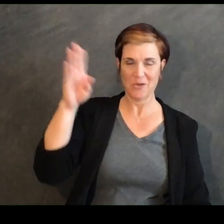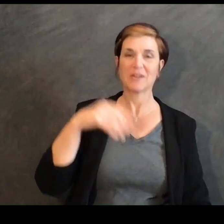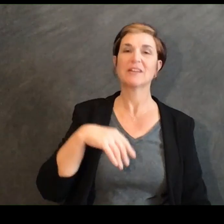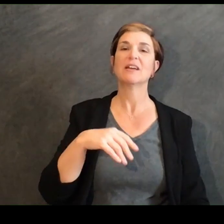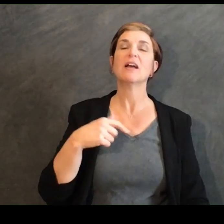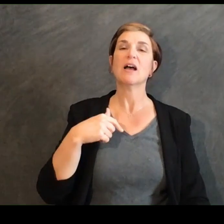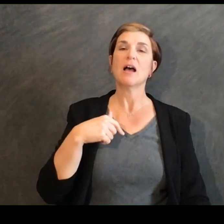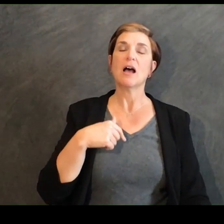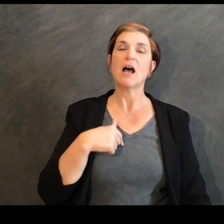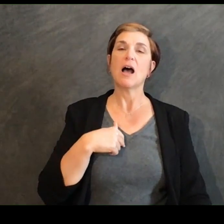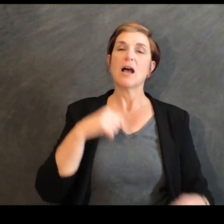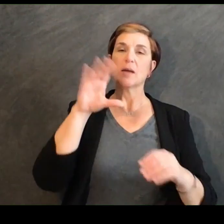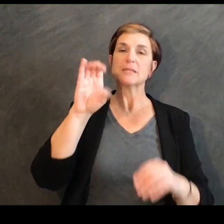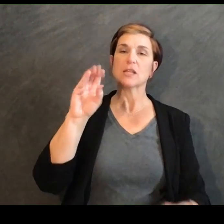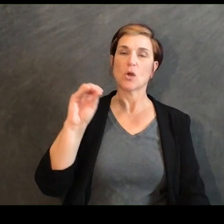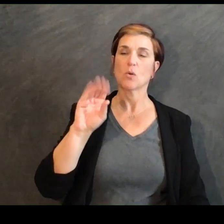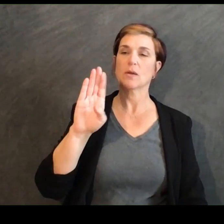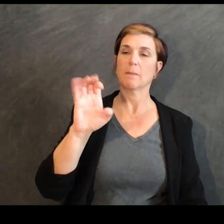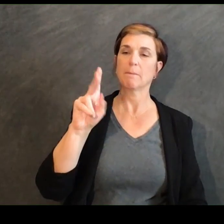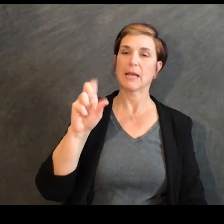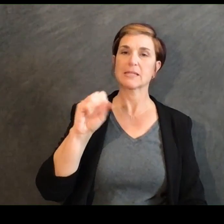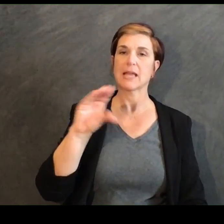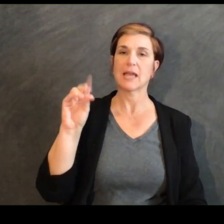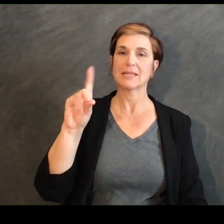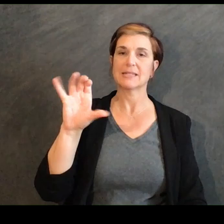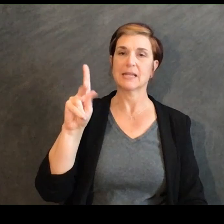were one of the leading providers of medical devices as well as collection